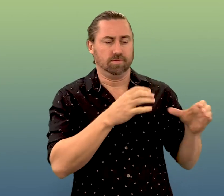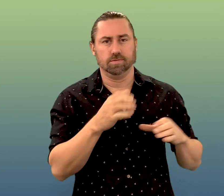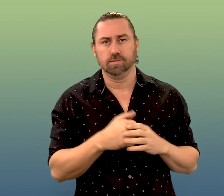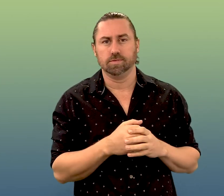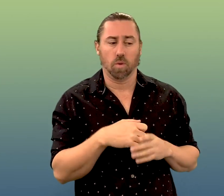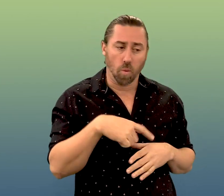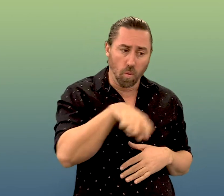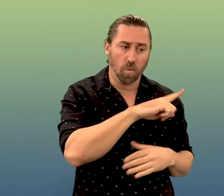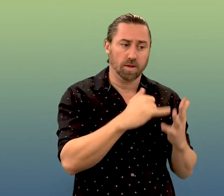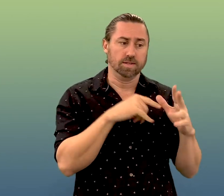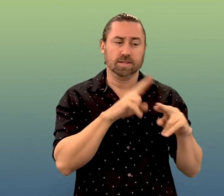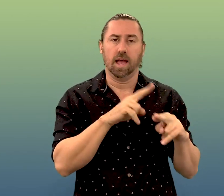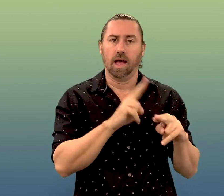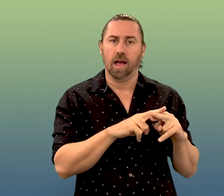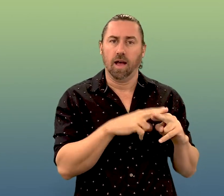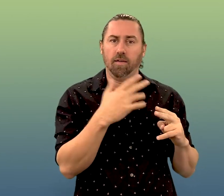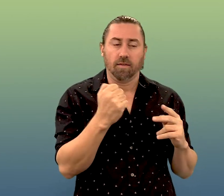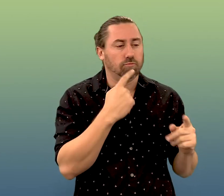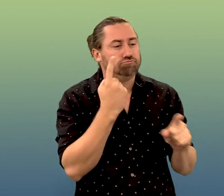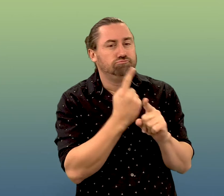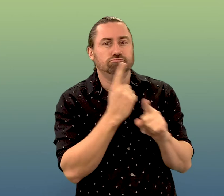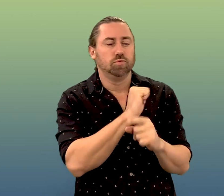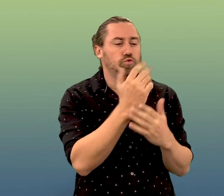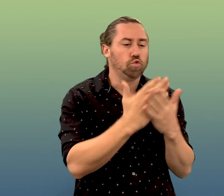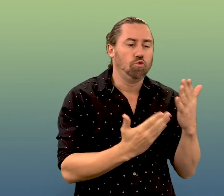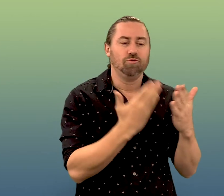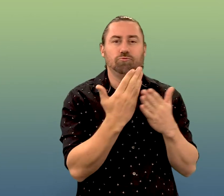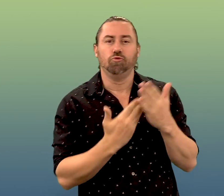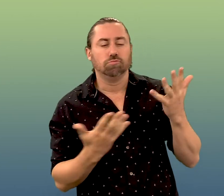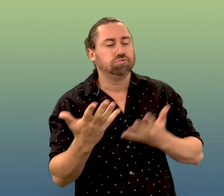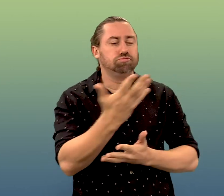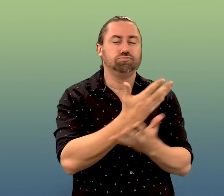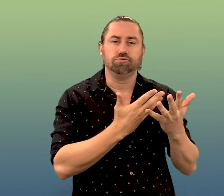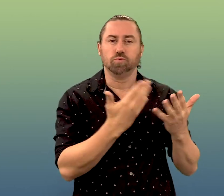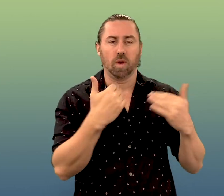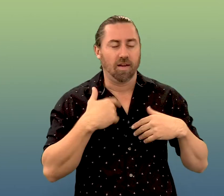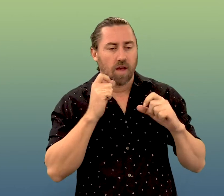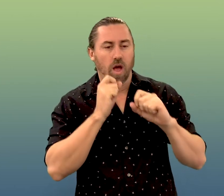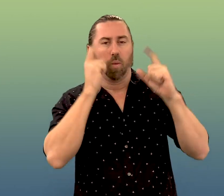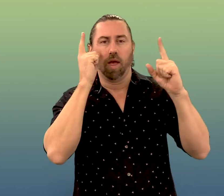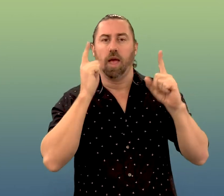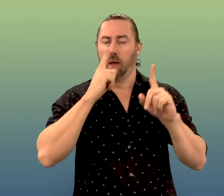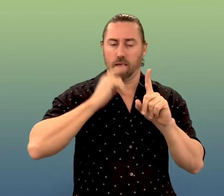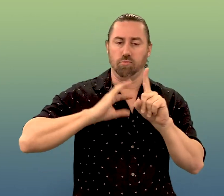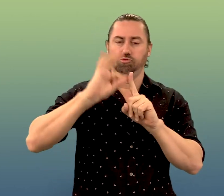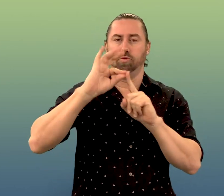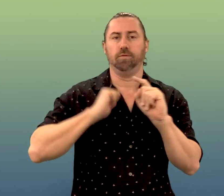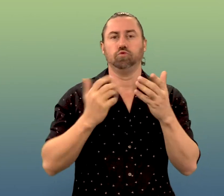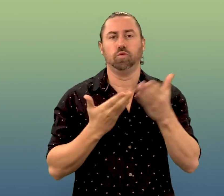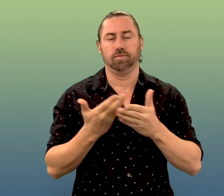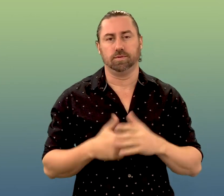TMR employees share accessibility and inclusion stories to raise awareness and improve our services.